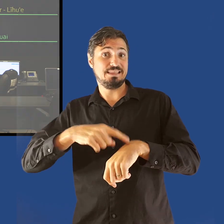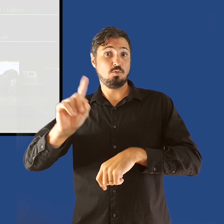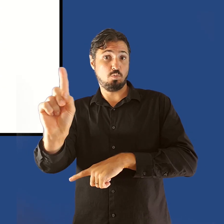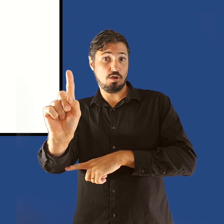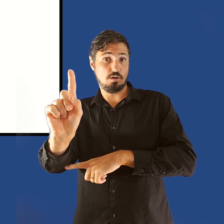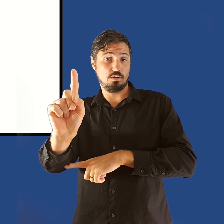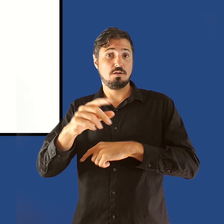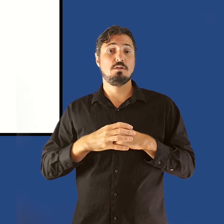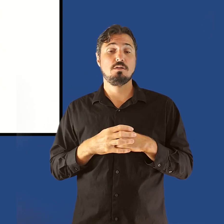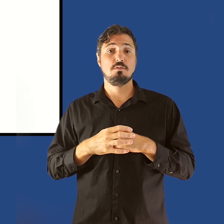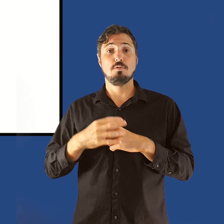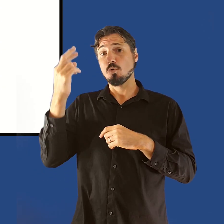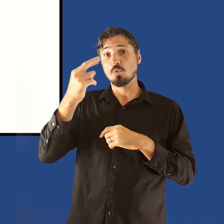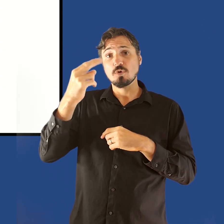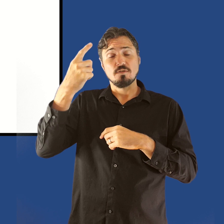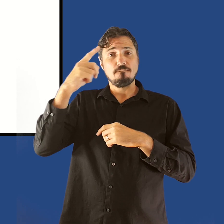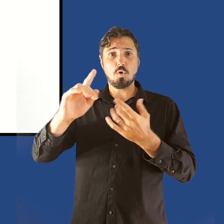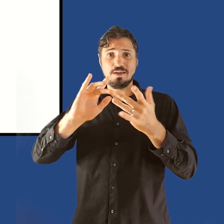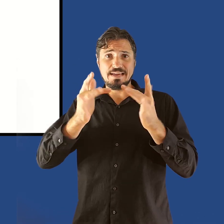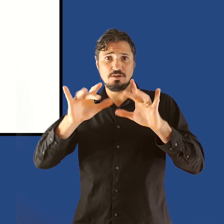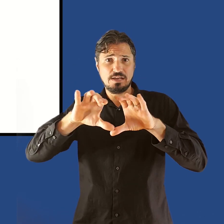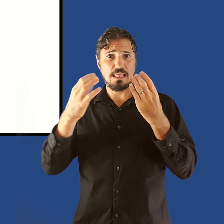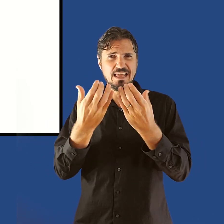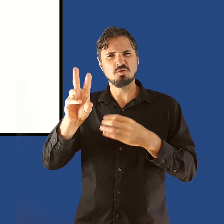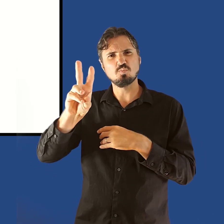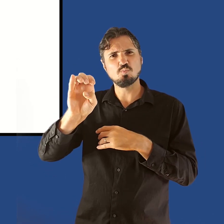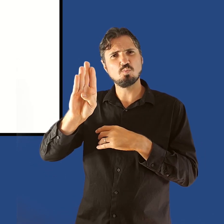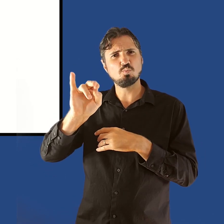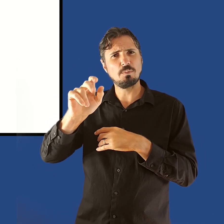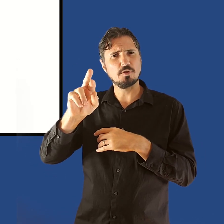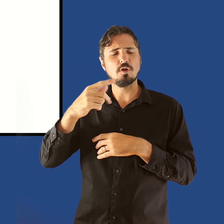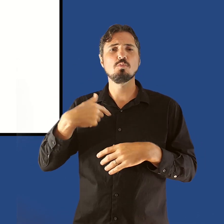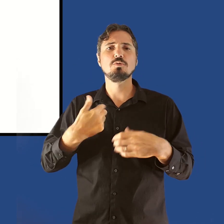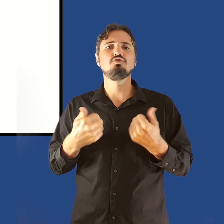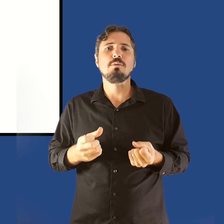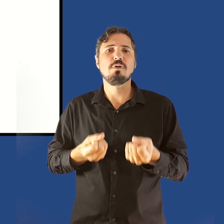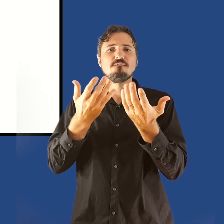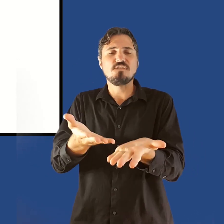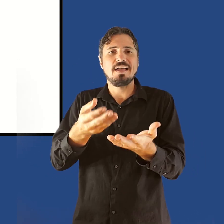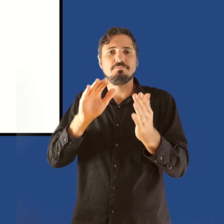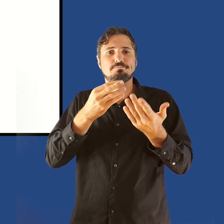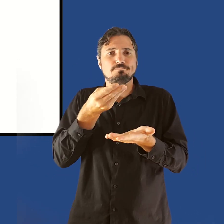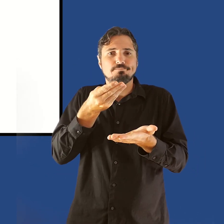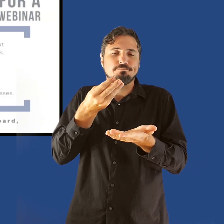The purpose of this free webinar is to help provide our community with financial resources related to COVID-19.